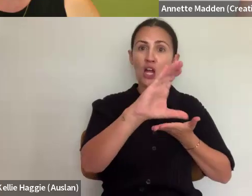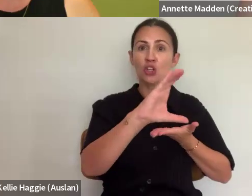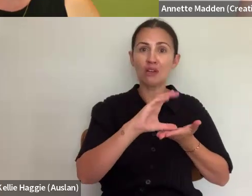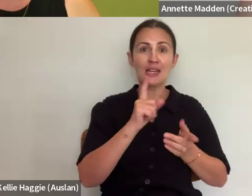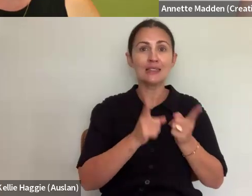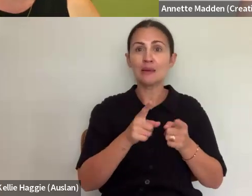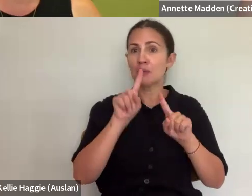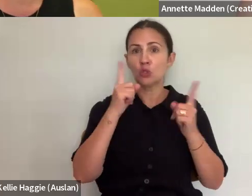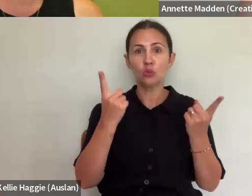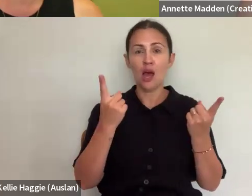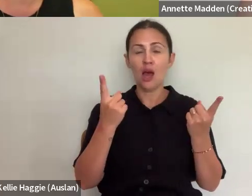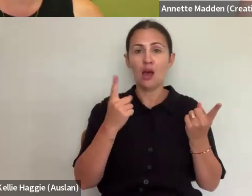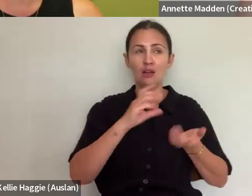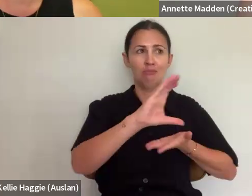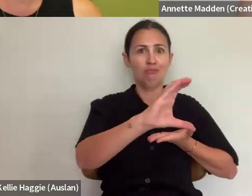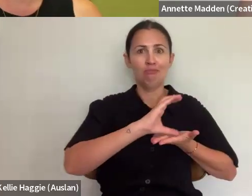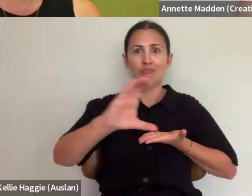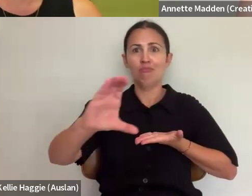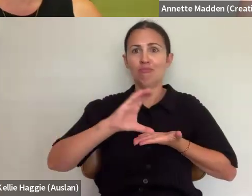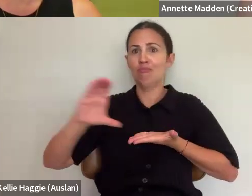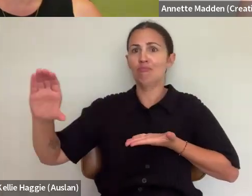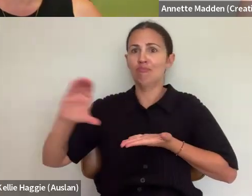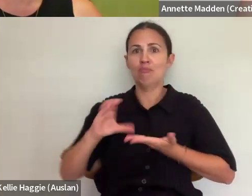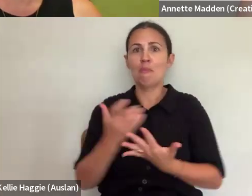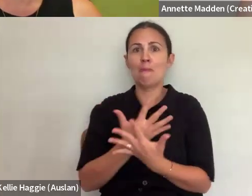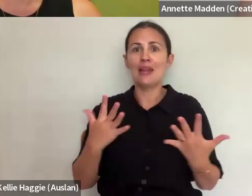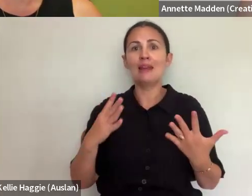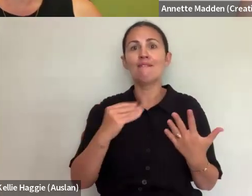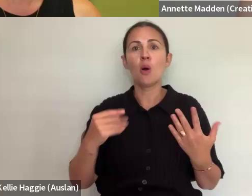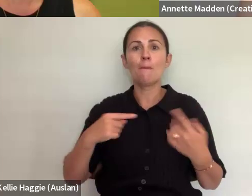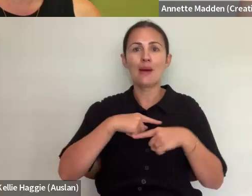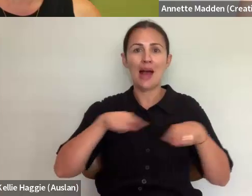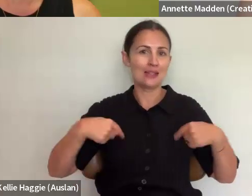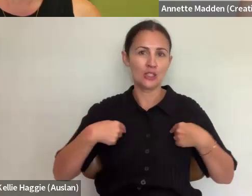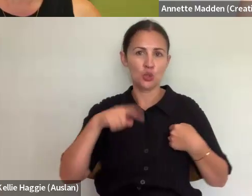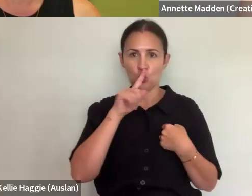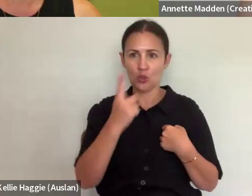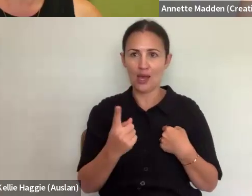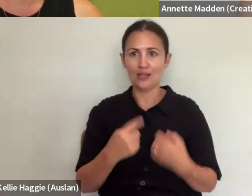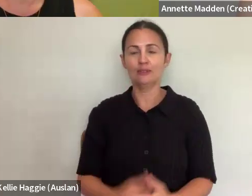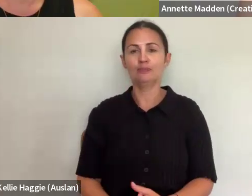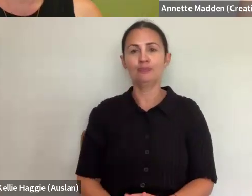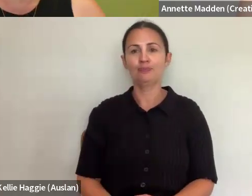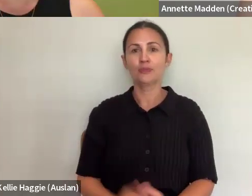our other multi-year investment opportunities . I'm going to pull it up